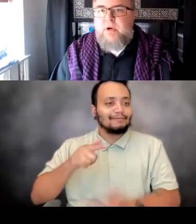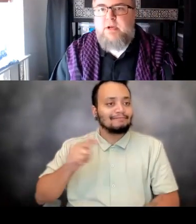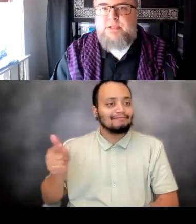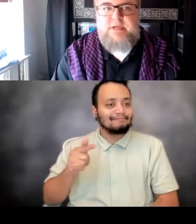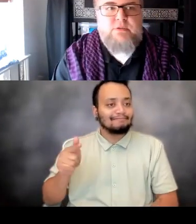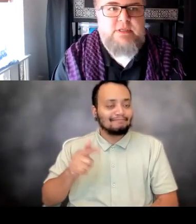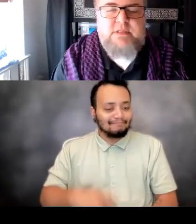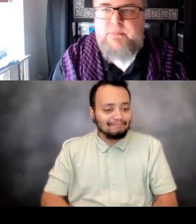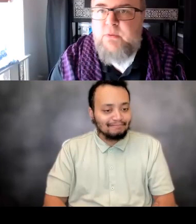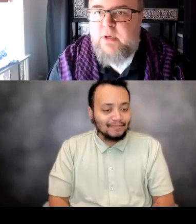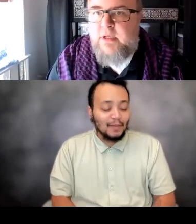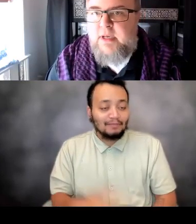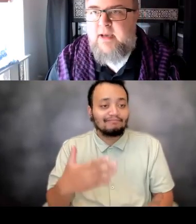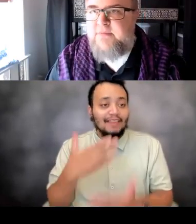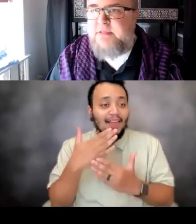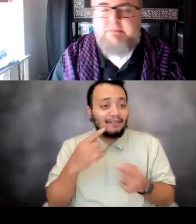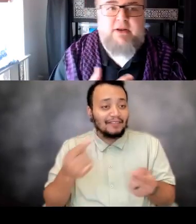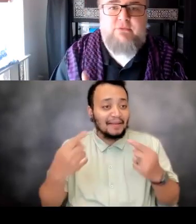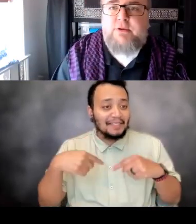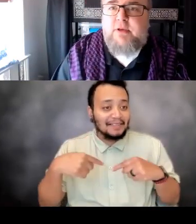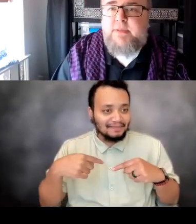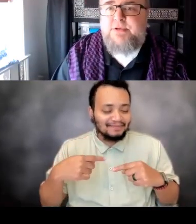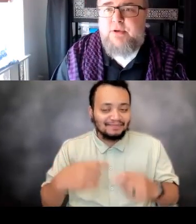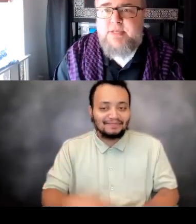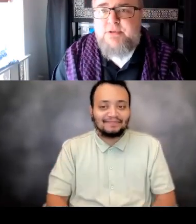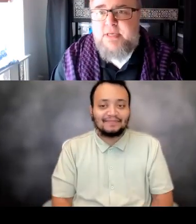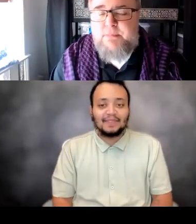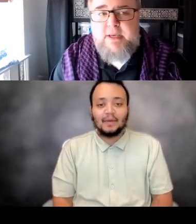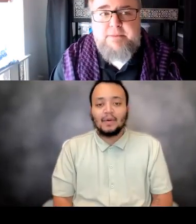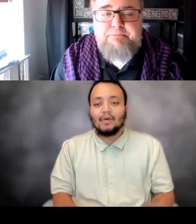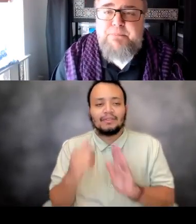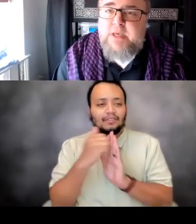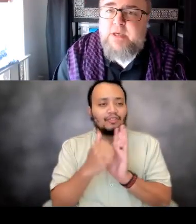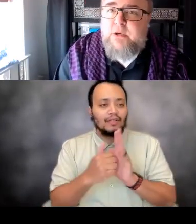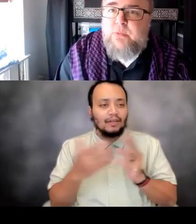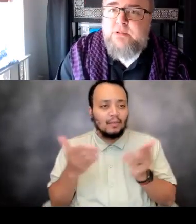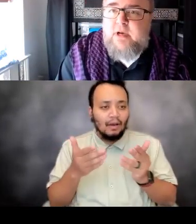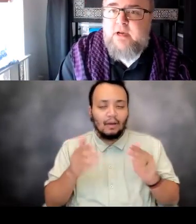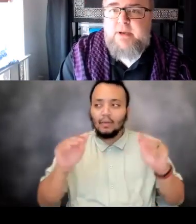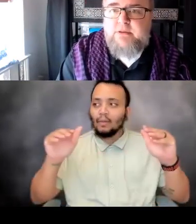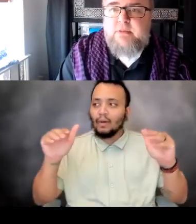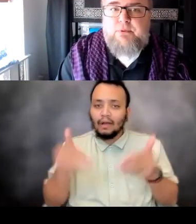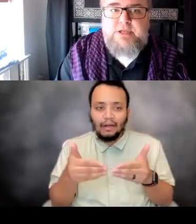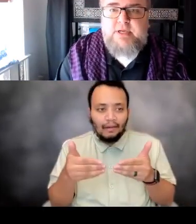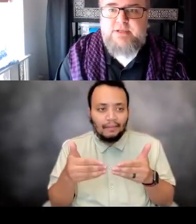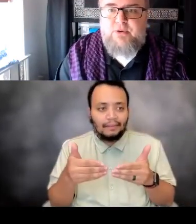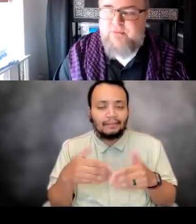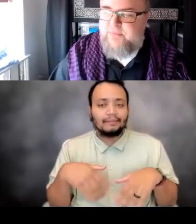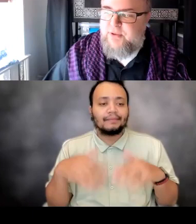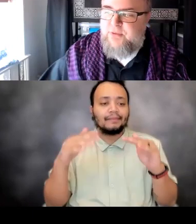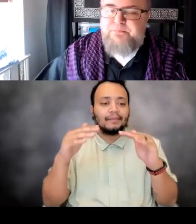So our agenda is really simple. We're gonna have some kind of welcome intros, housekeeping, we'll talk about the project overview